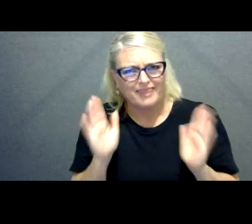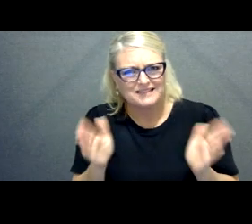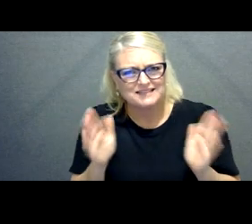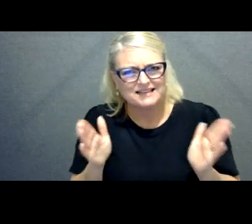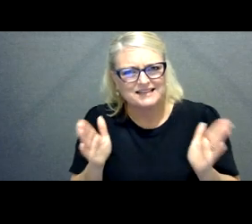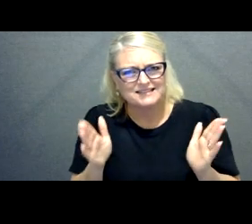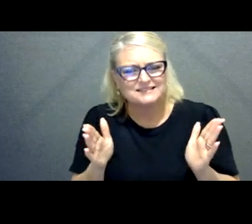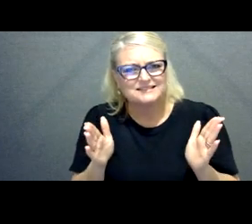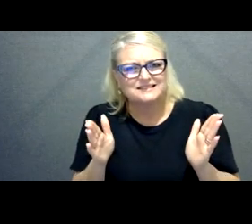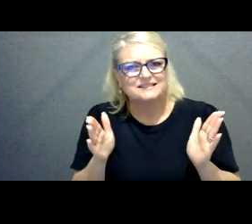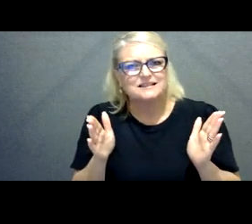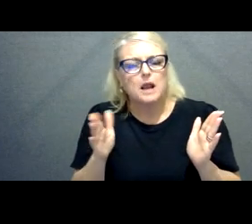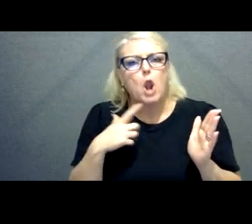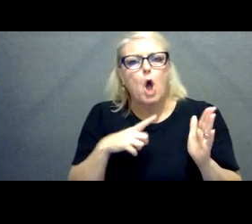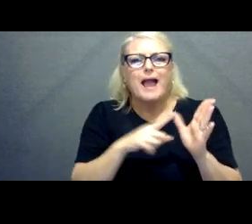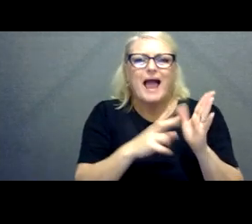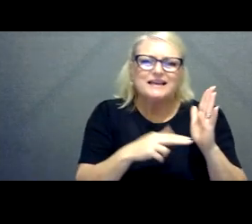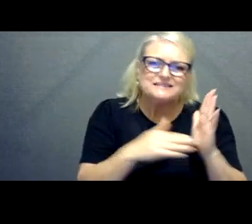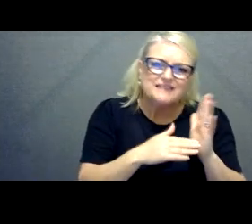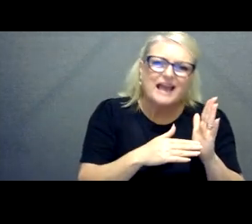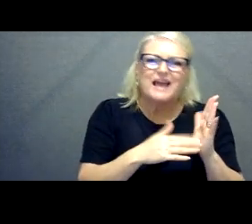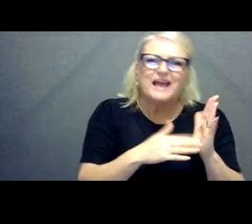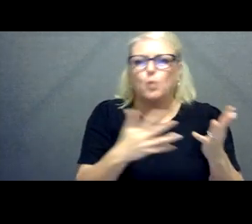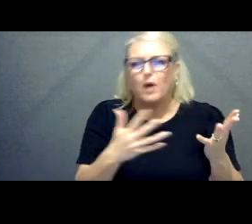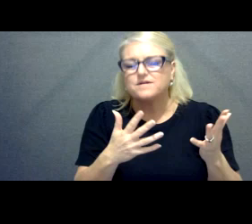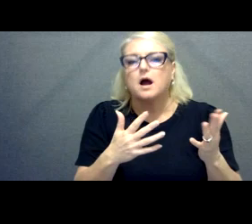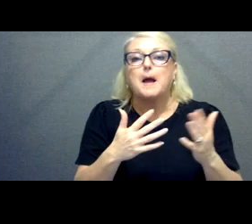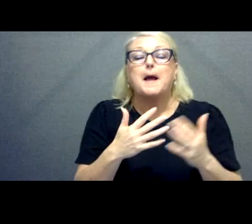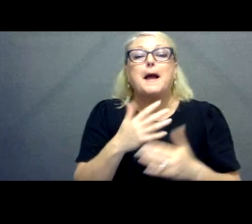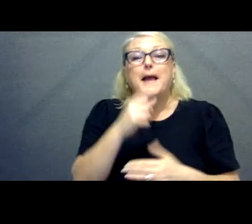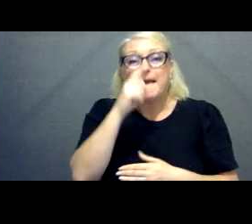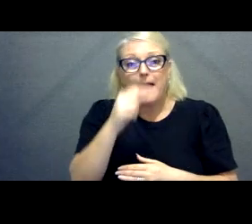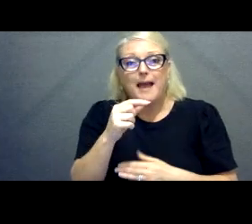acceptable for example loaded at the end of October statement for June or is it a matter